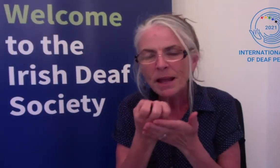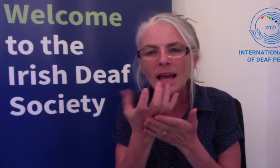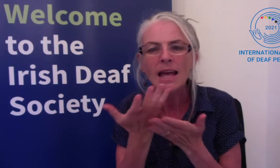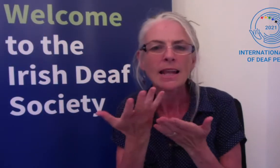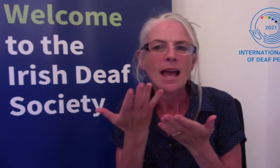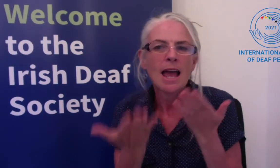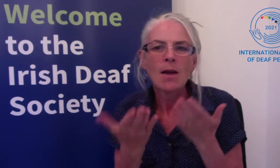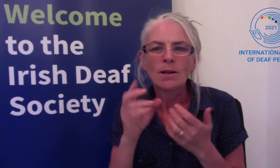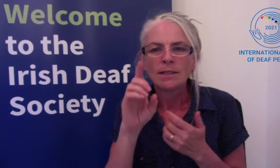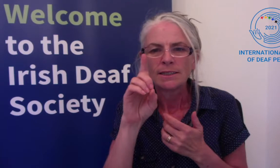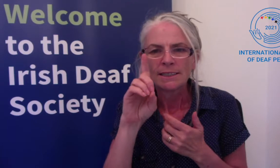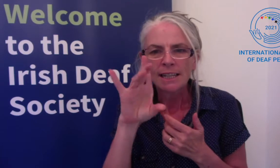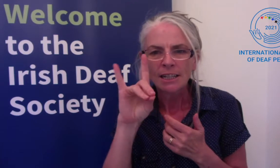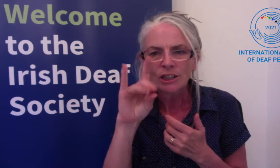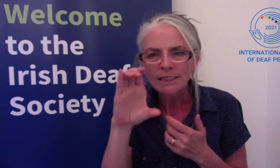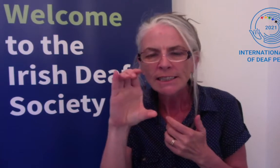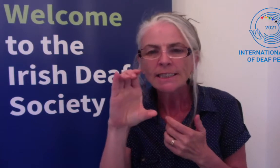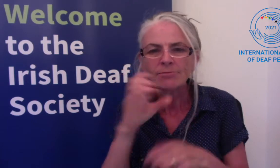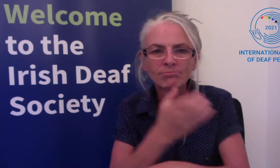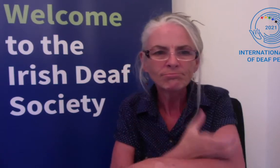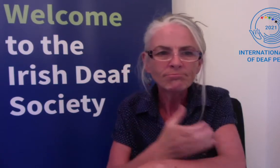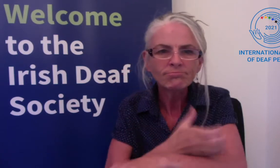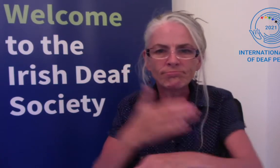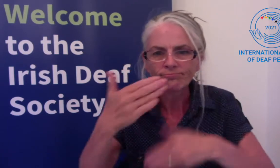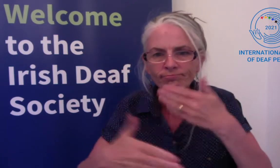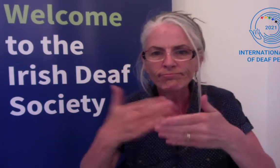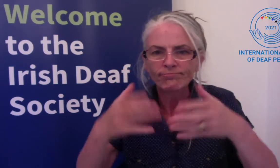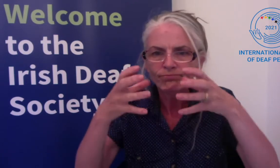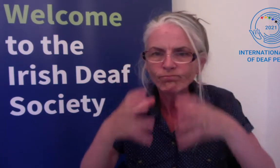can you tell us about the Deaf Heritage Centre' work, and developments in the pipeline?